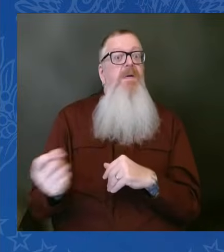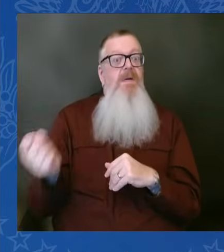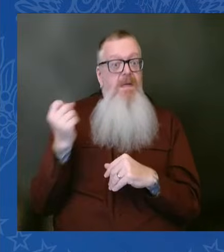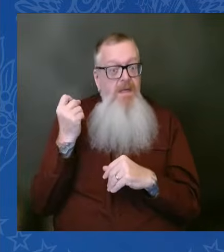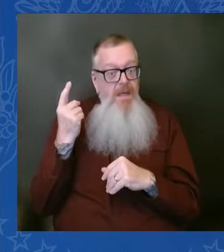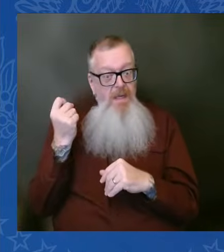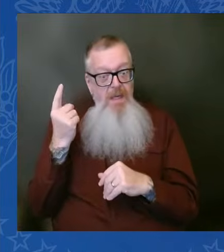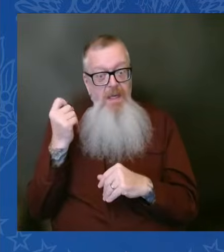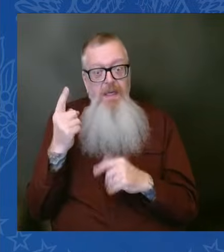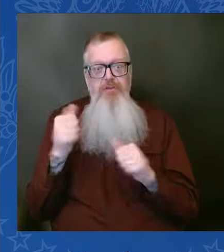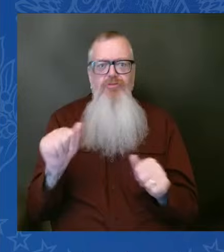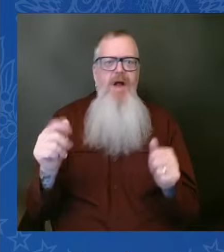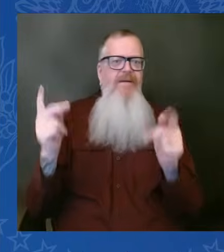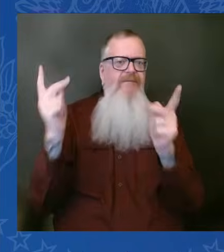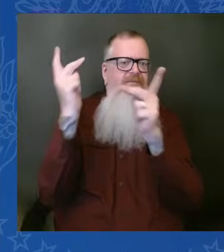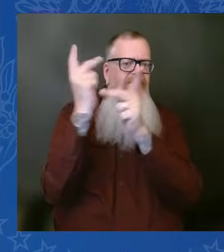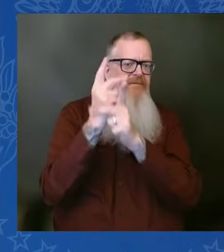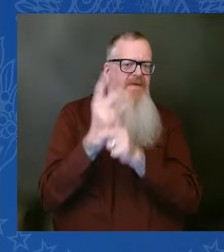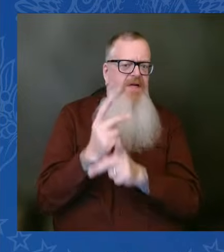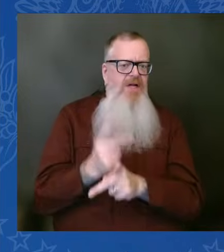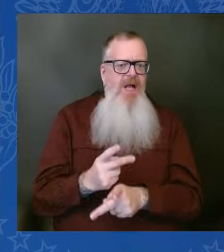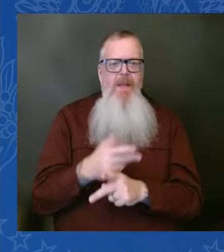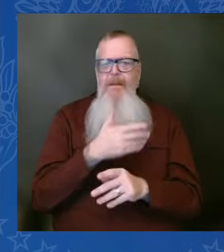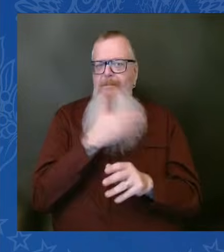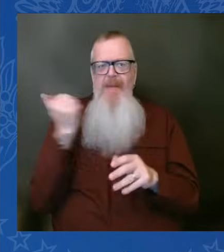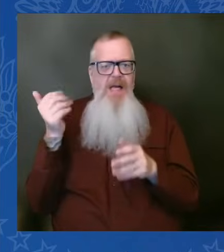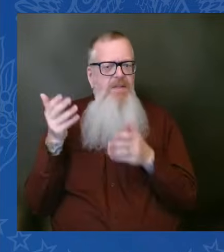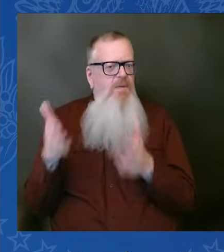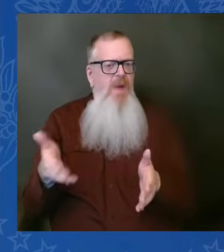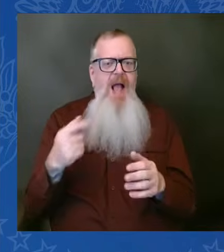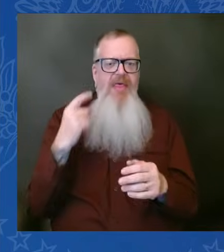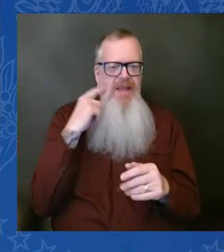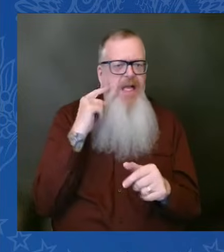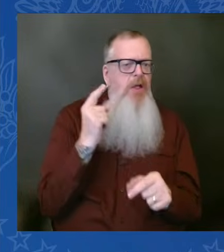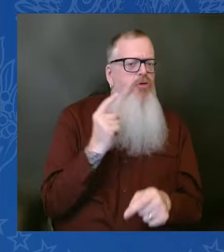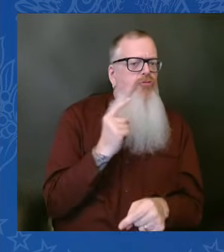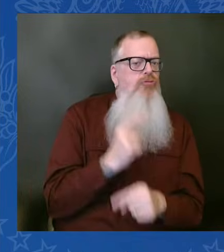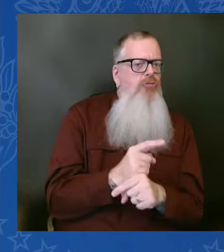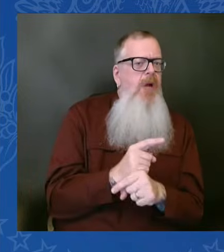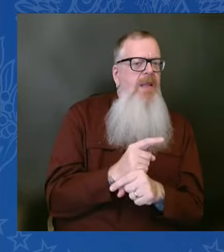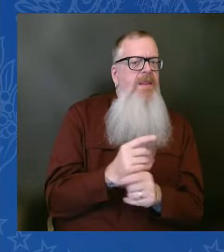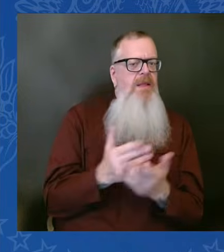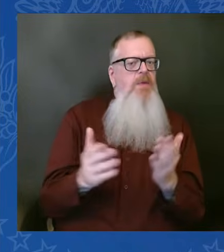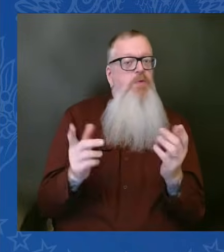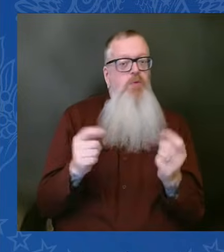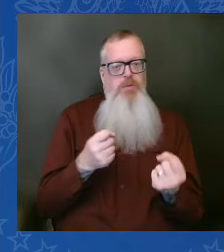But I believe it was the right thing to do, not only to lift Americans out of economic crisis caused by a pandemic,